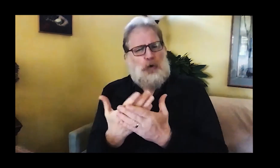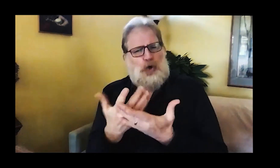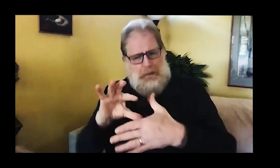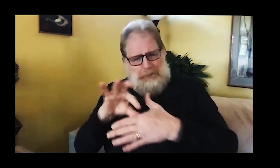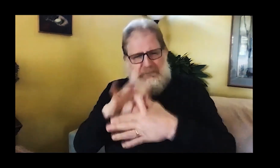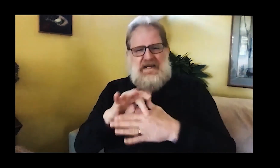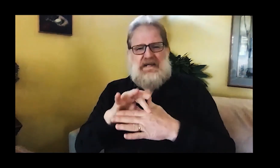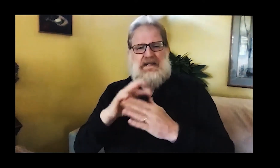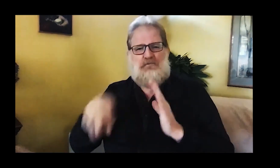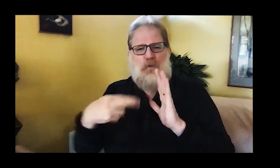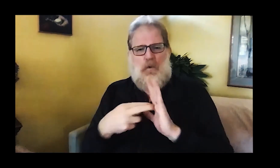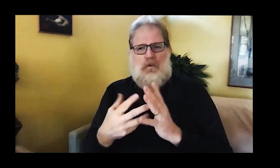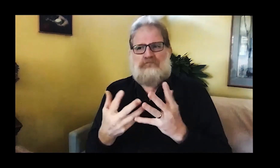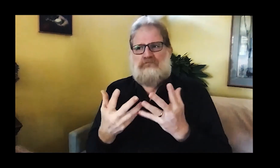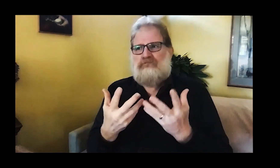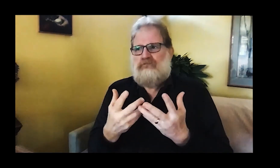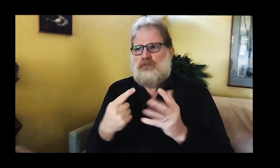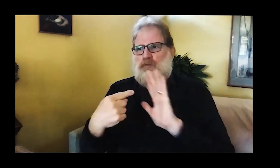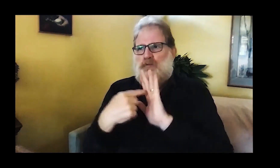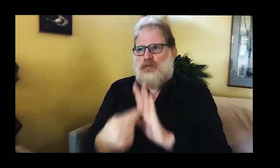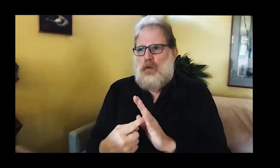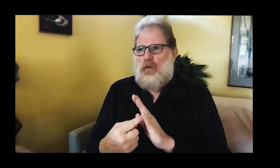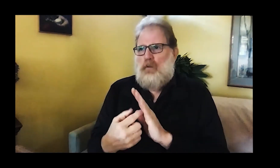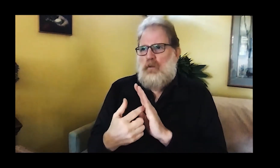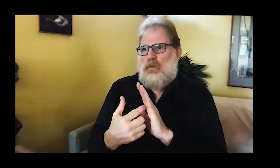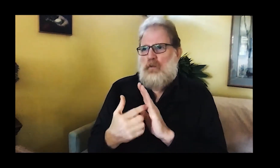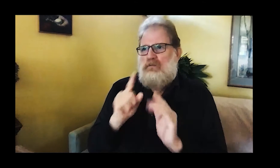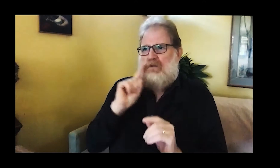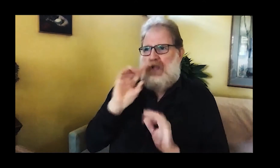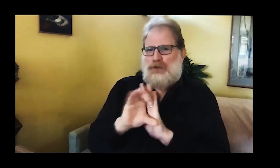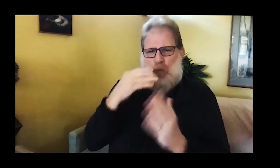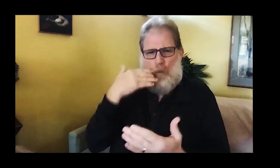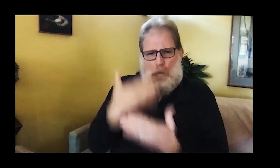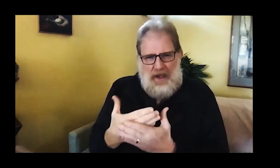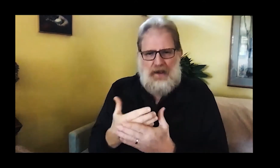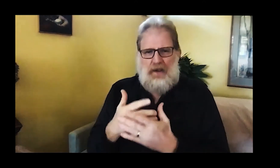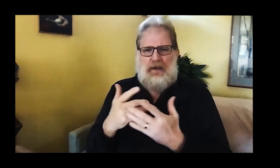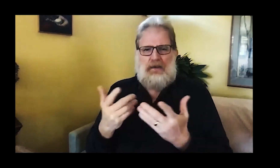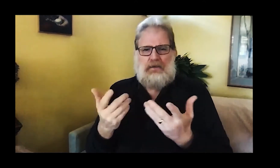a - it'd be a good solid role. Something that could really portray a Deaf character - well not